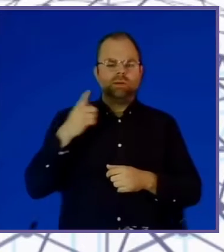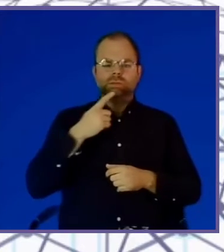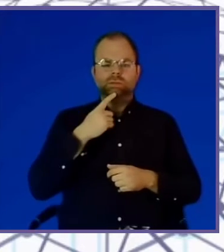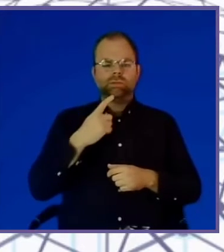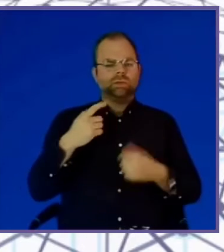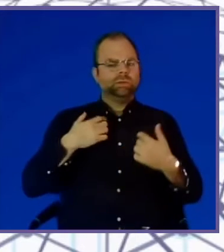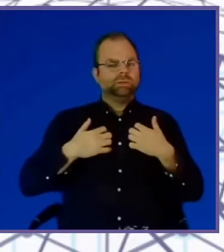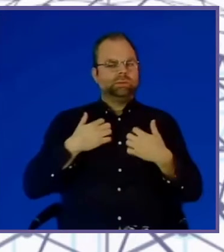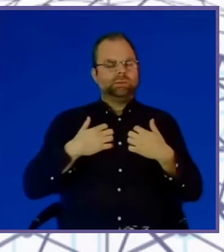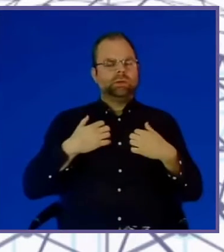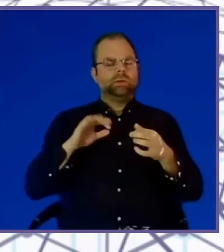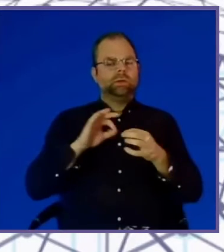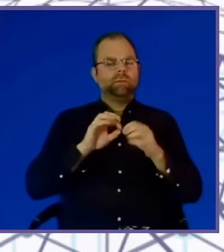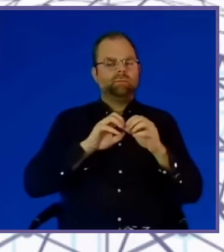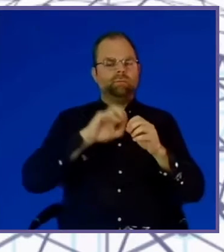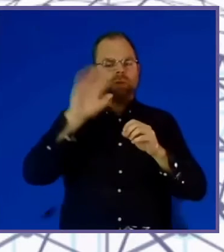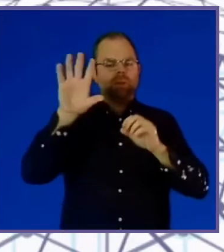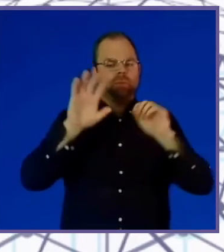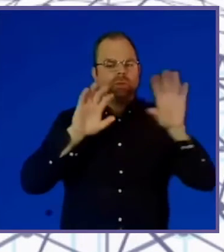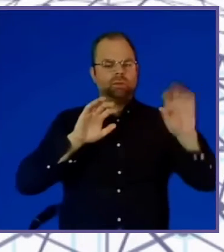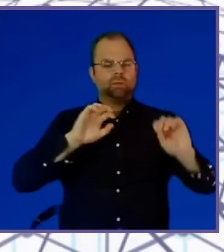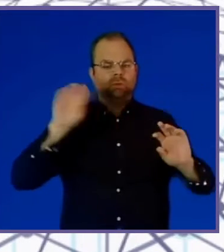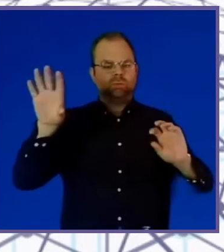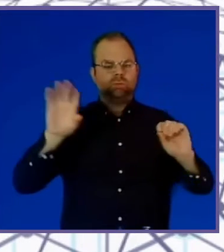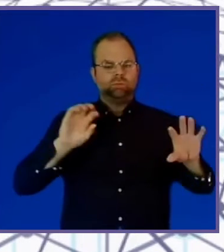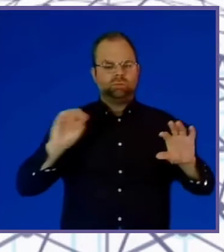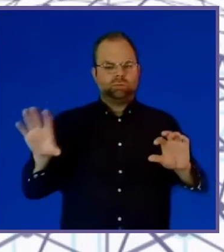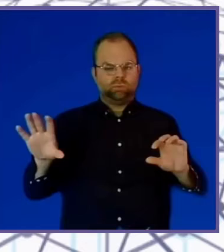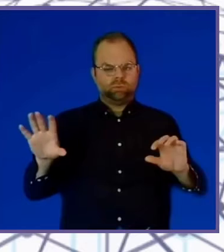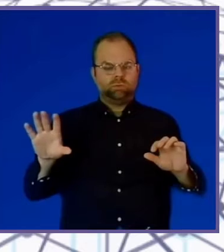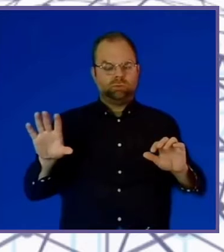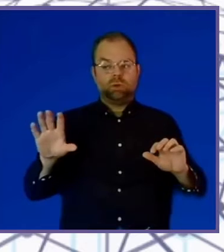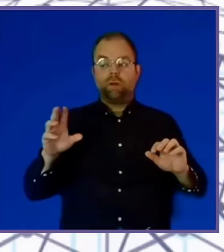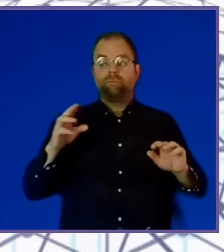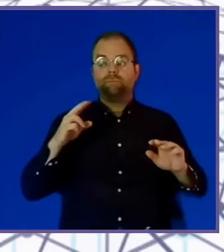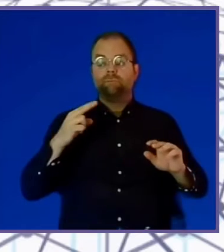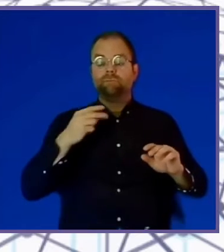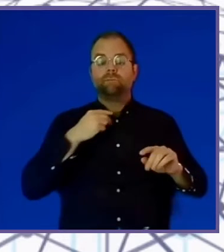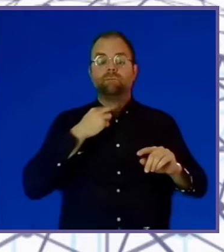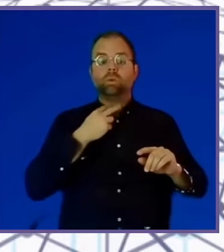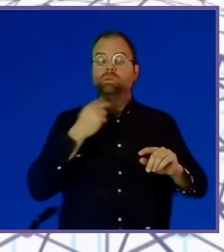So here's the thing because deaf blindness is a spectrum